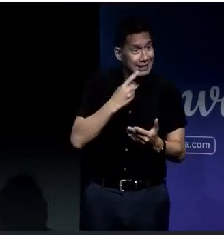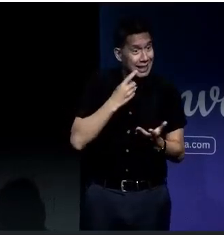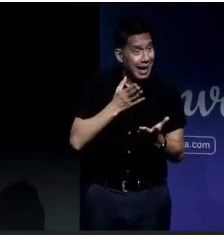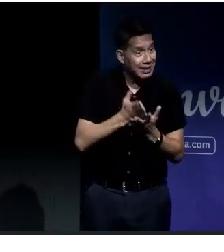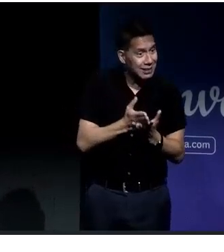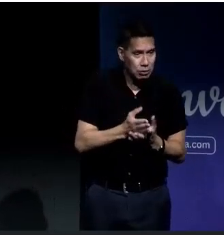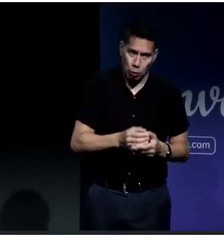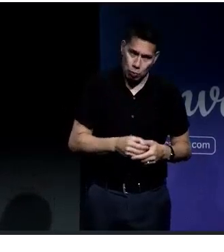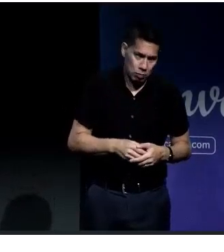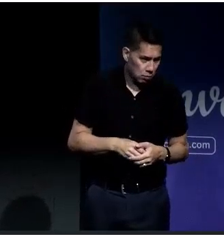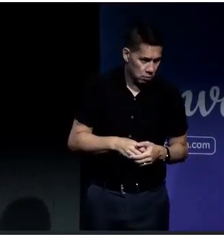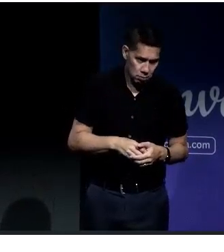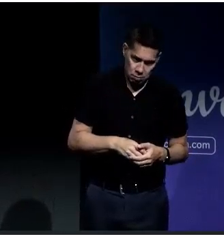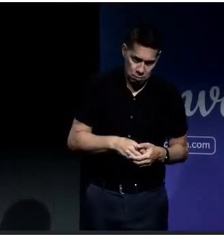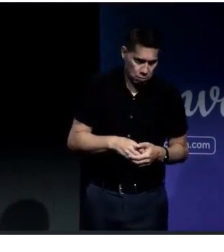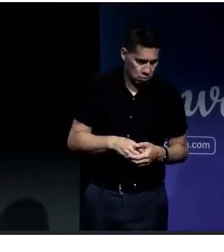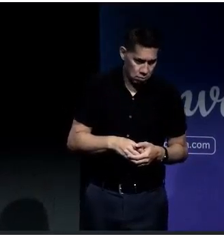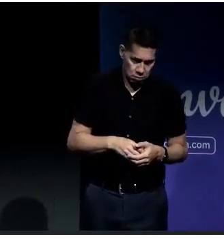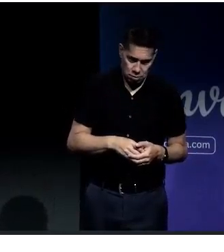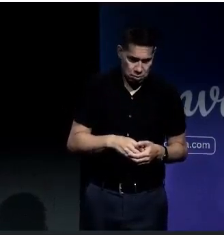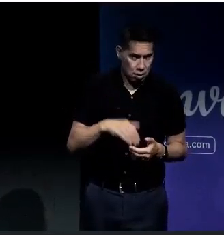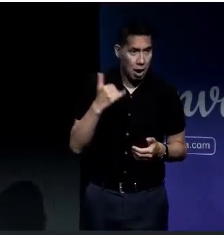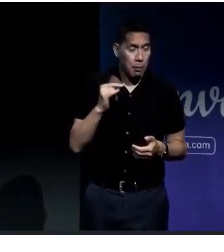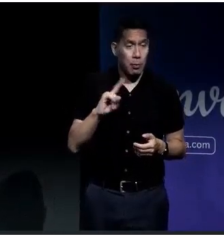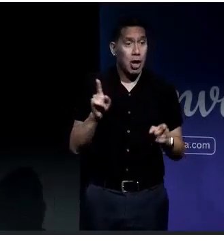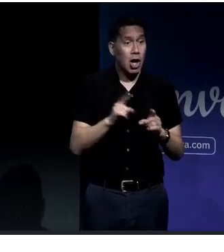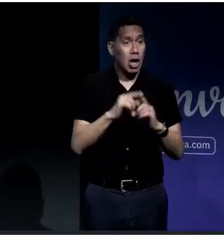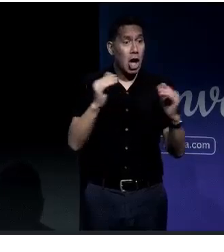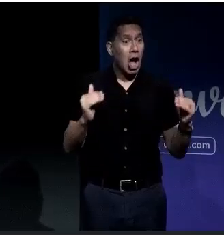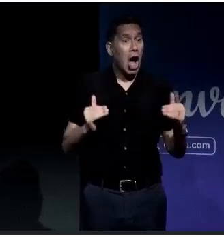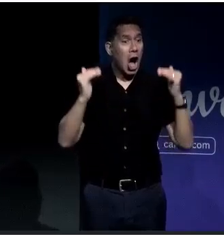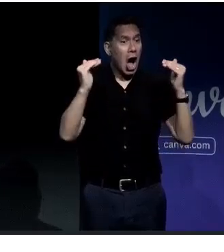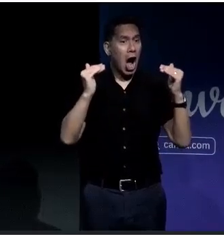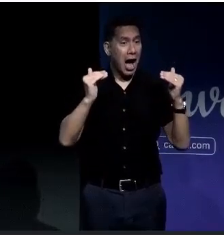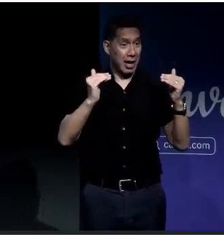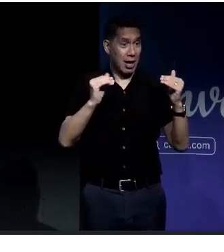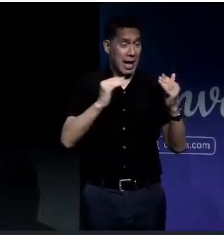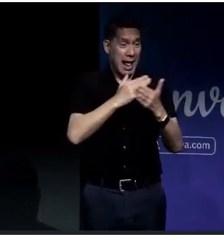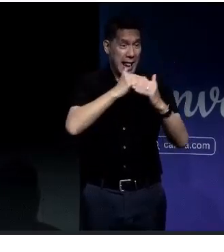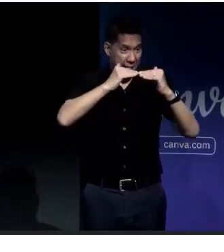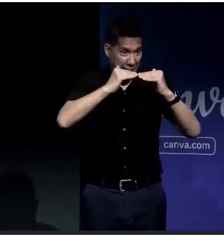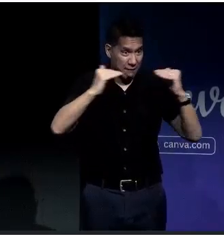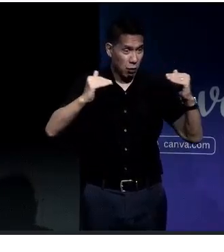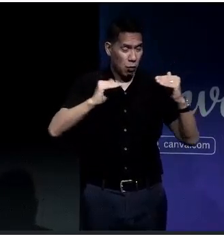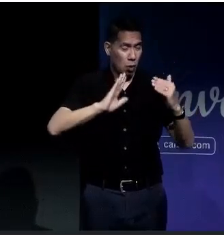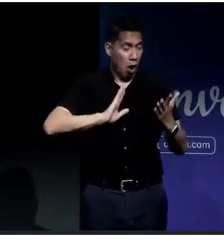And it'll actually most likely result in a highly inaccessible experience if automated tooling is the only thing that you're relying on.